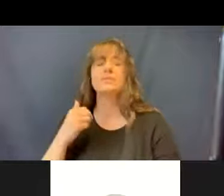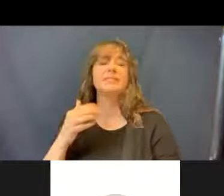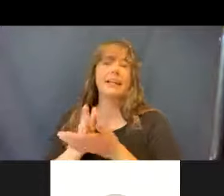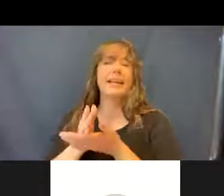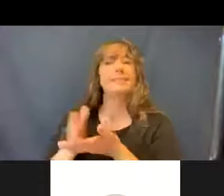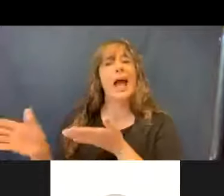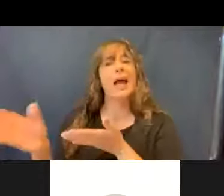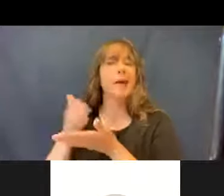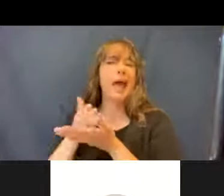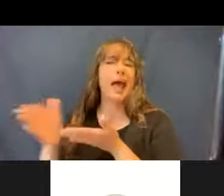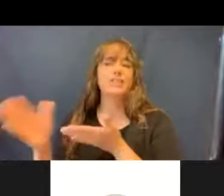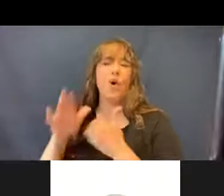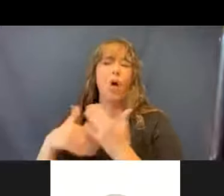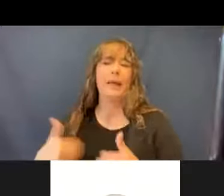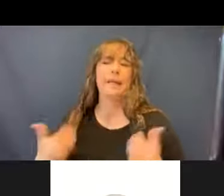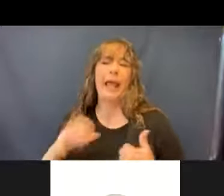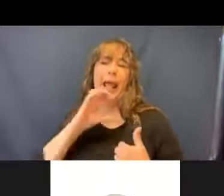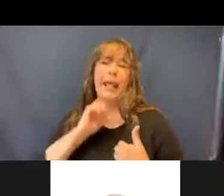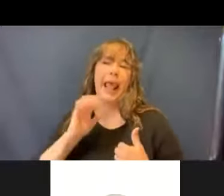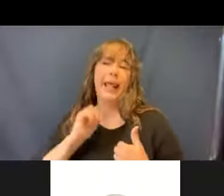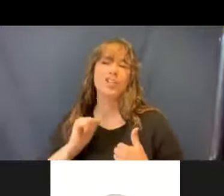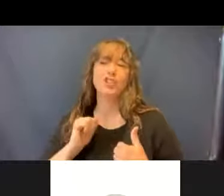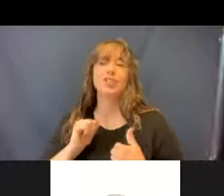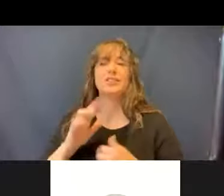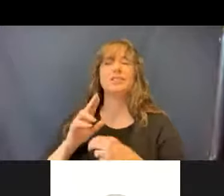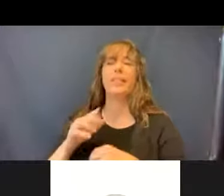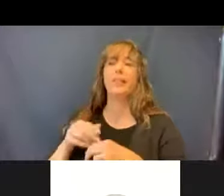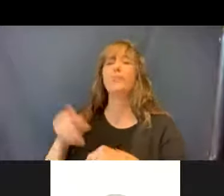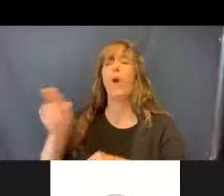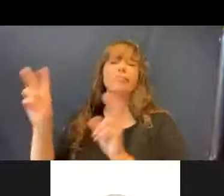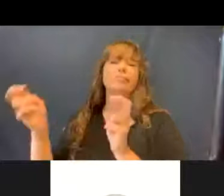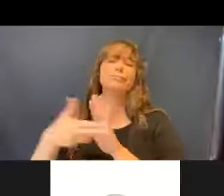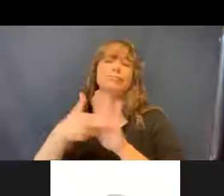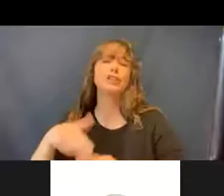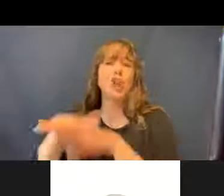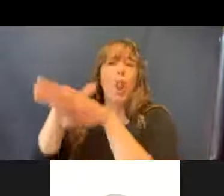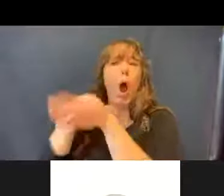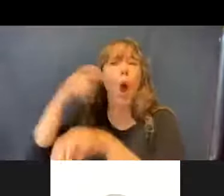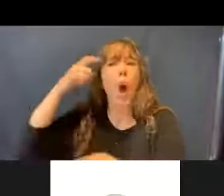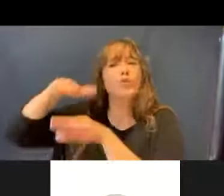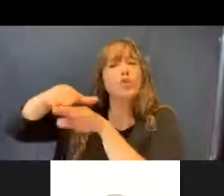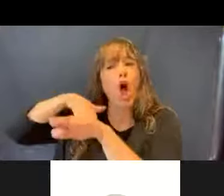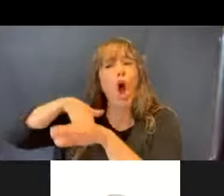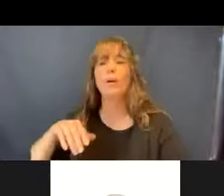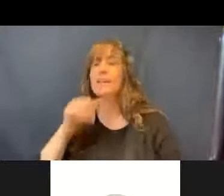and just called kind of slow and just didn't really get a pure diagnosis because my hearing